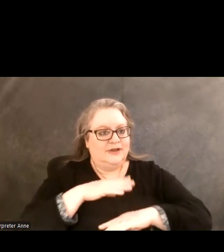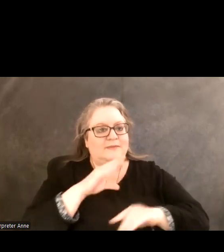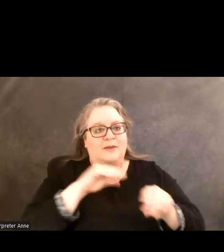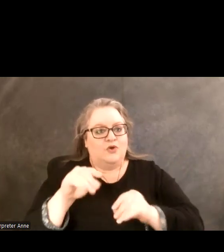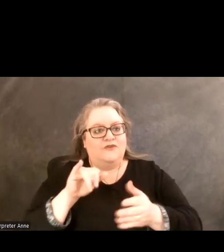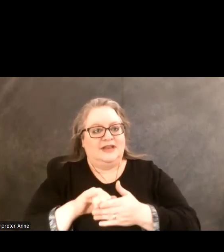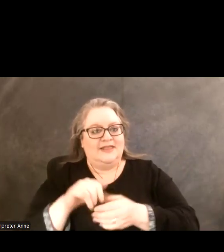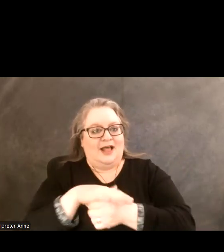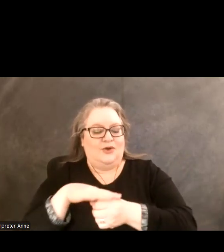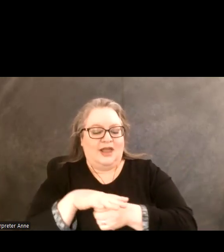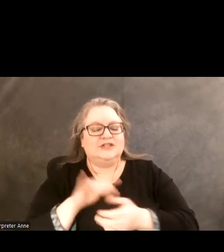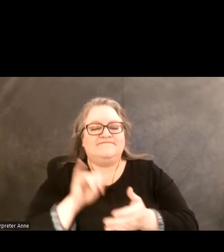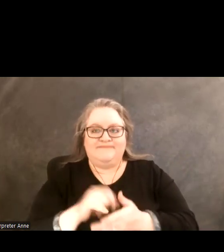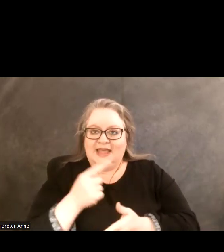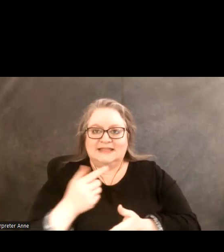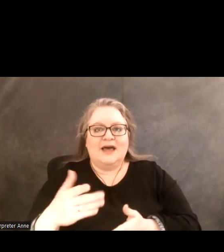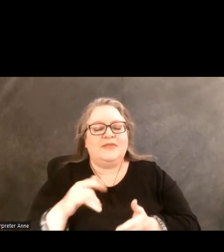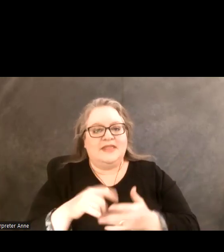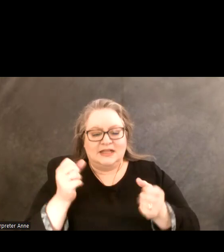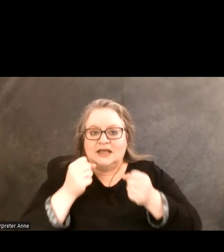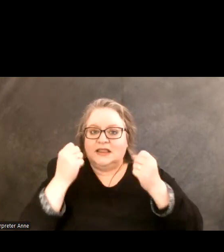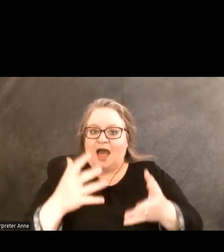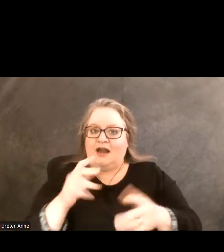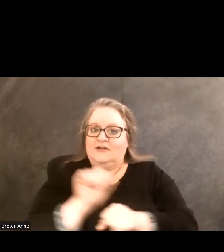So it's something that it's a lot of work. It's really